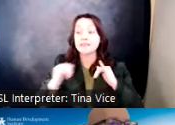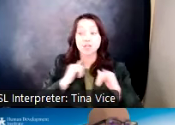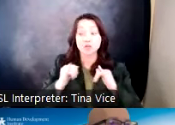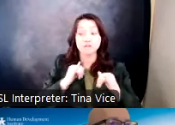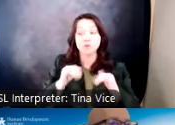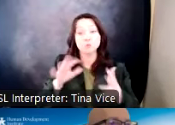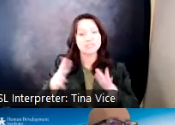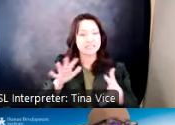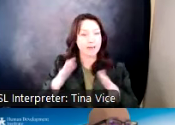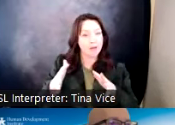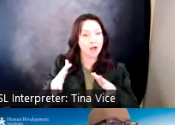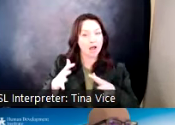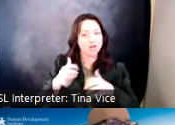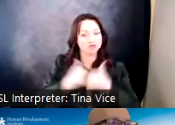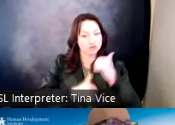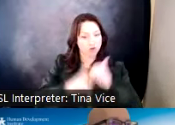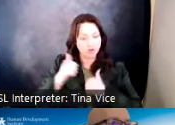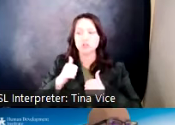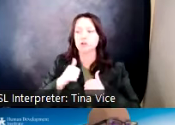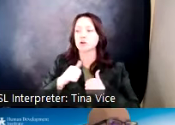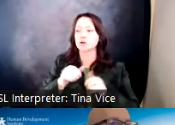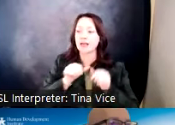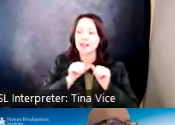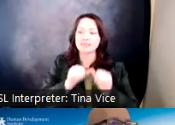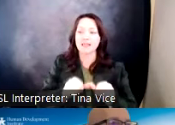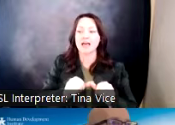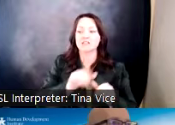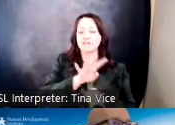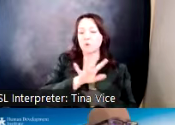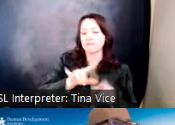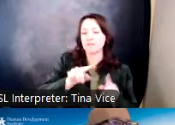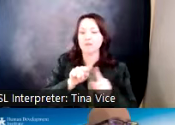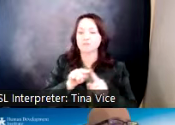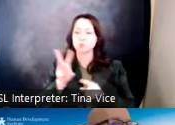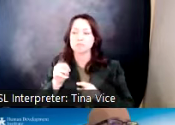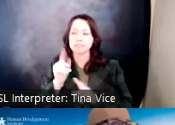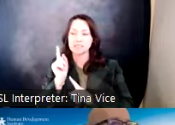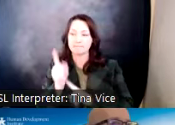and lasting about 45 to 60 minutes and I used a grounded theory analysis approach. Essentially what this means is